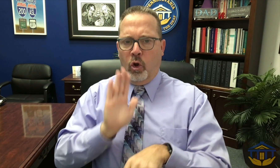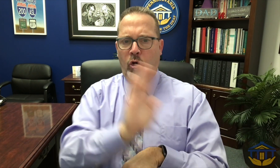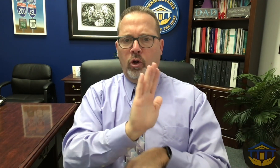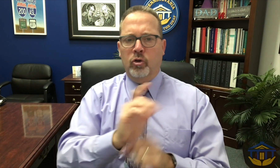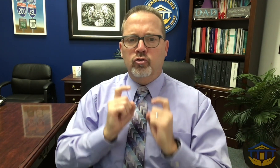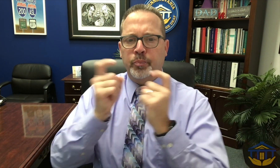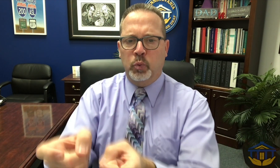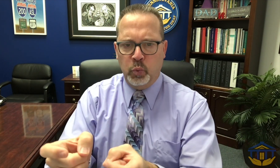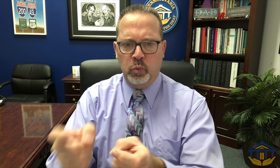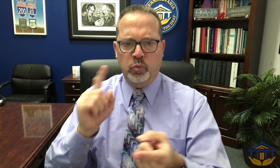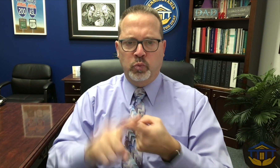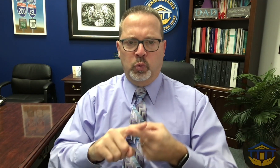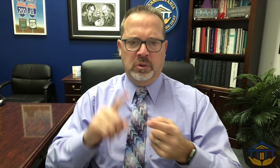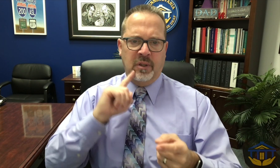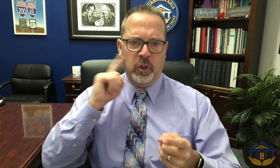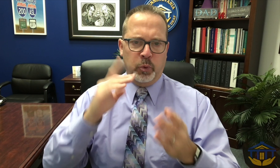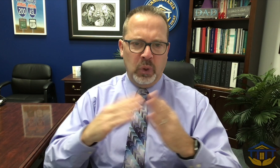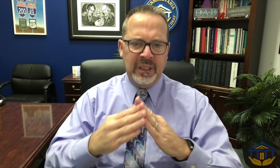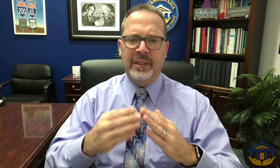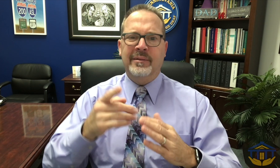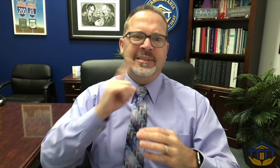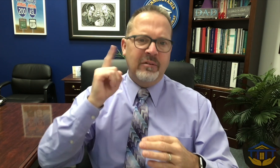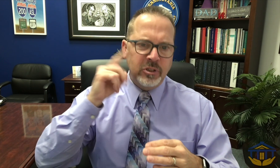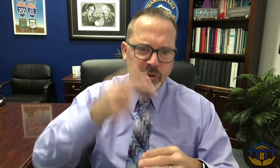I'm not here to talk about that but I would like to talk about this person's many contributions to